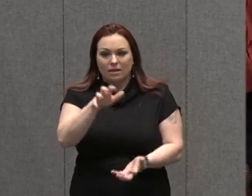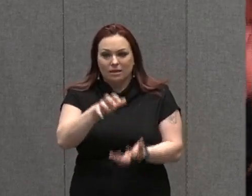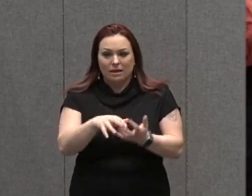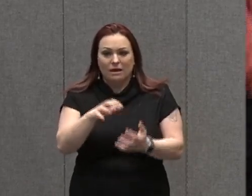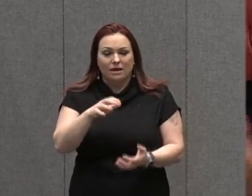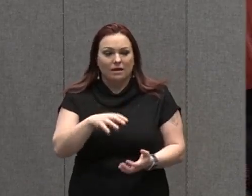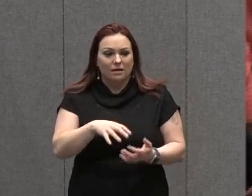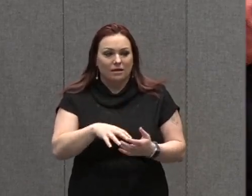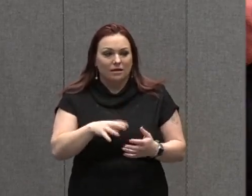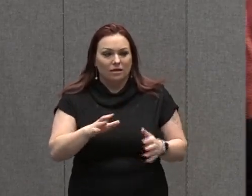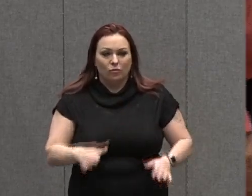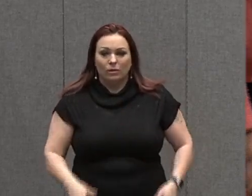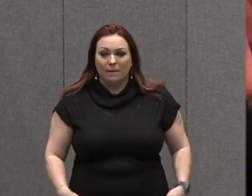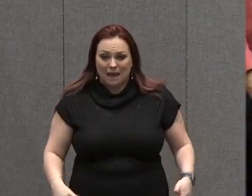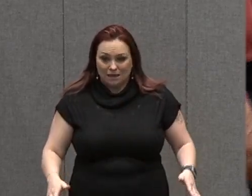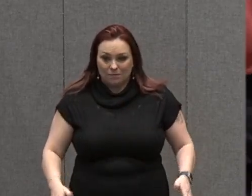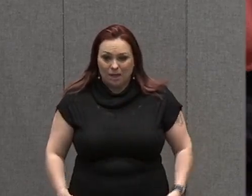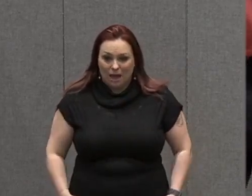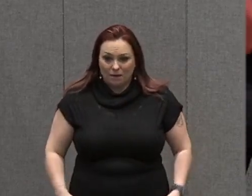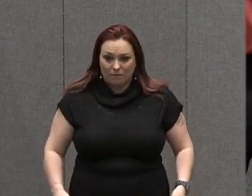so we can pat the beat, yeah and